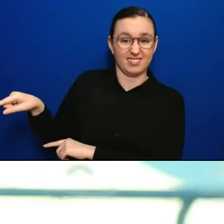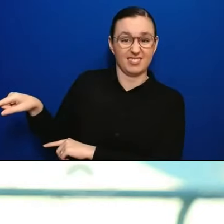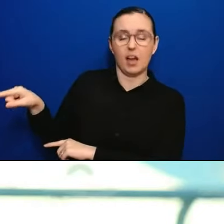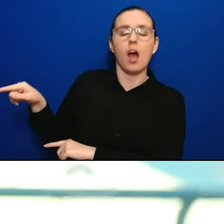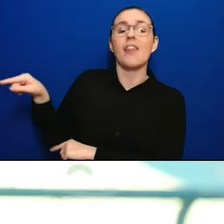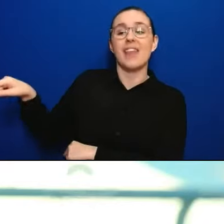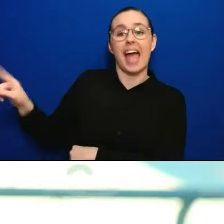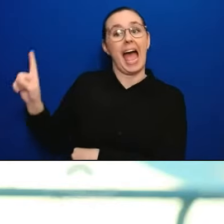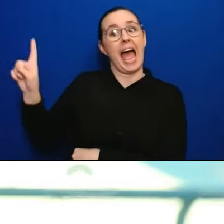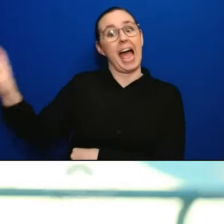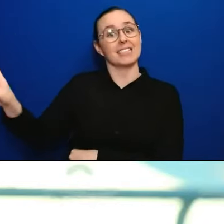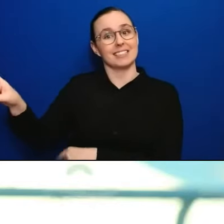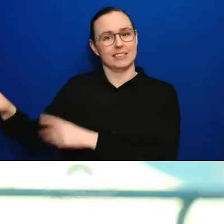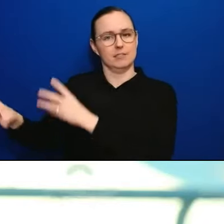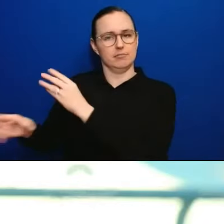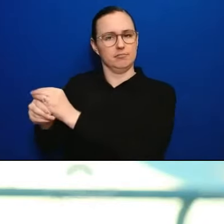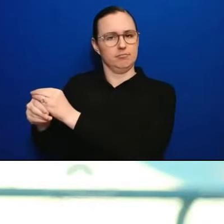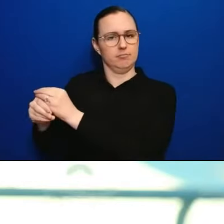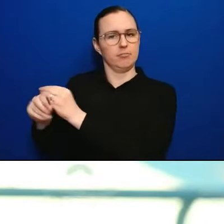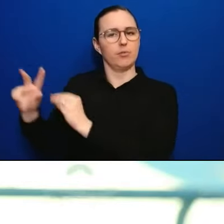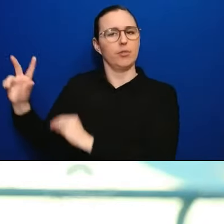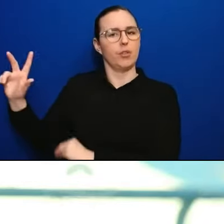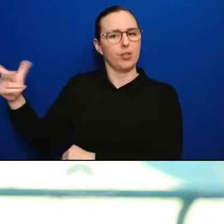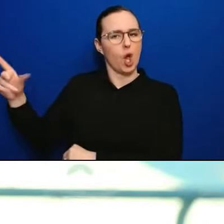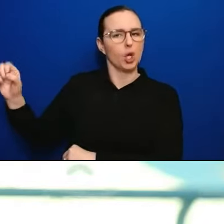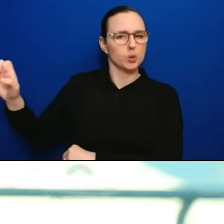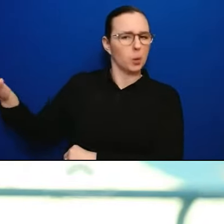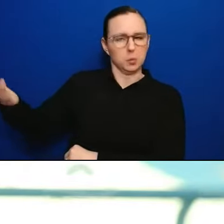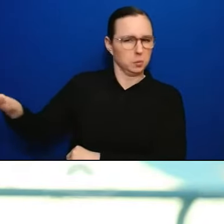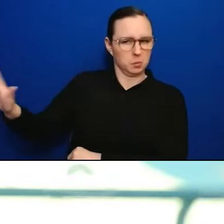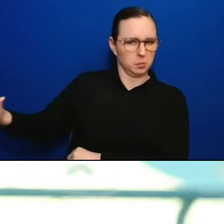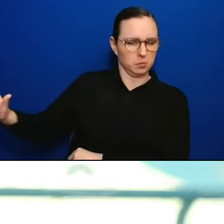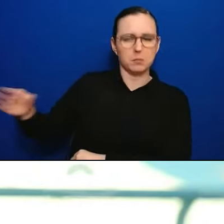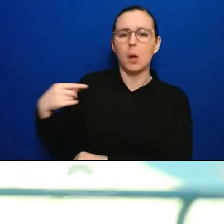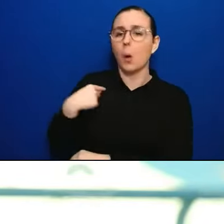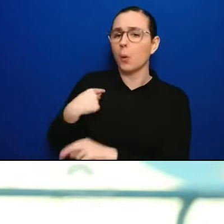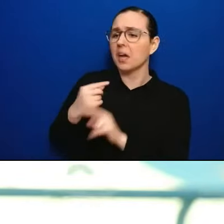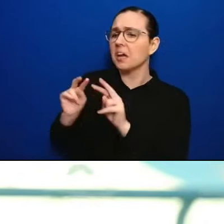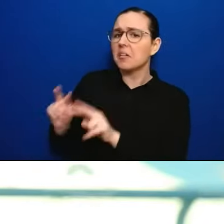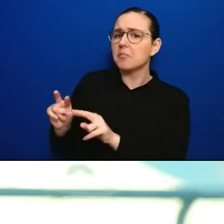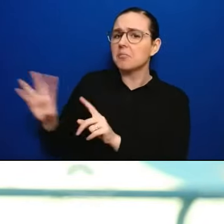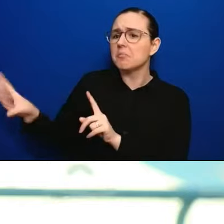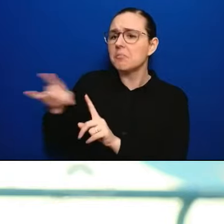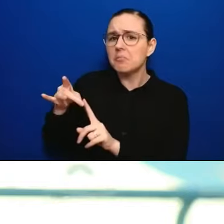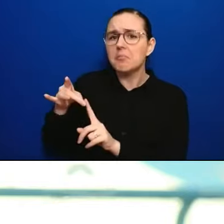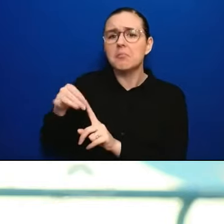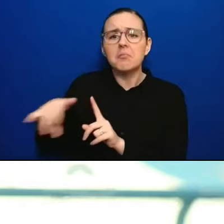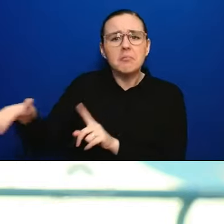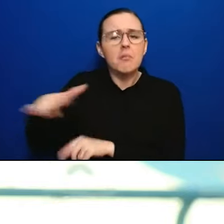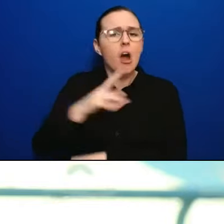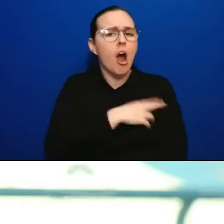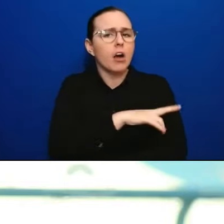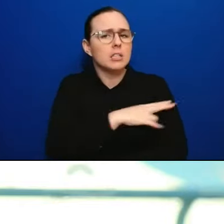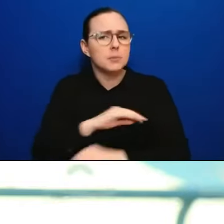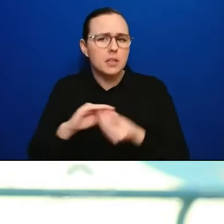third dose to the protocol for that age group. But what they are doing, given the rates of transmission, they